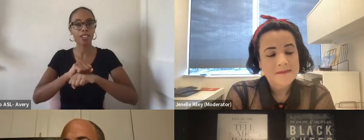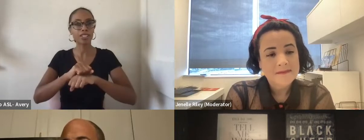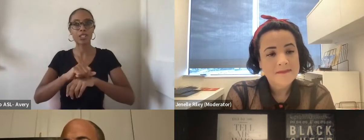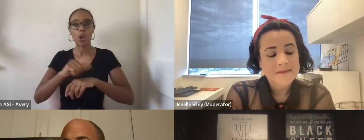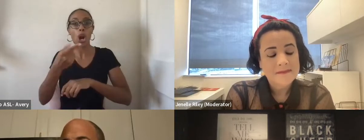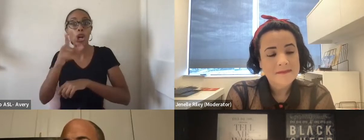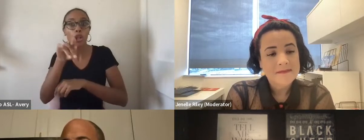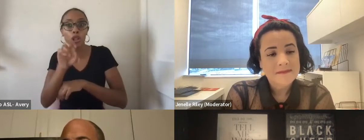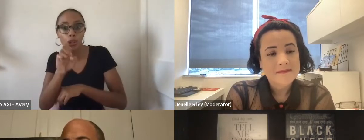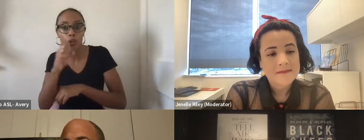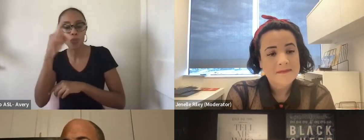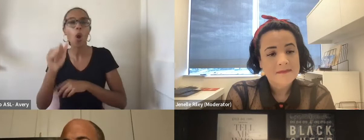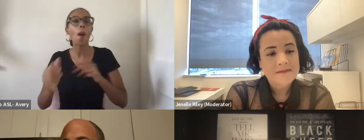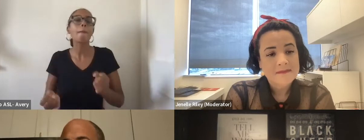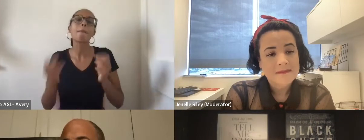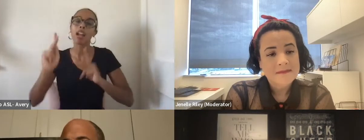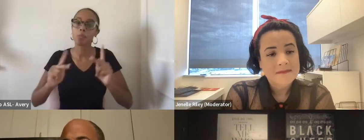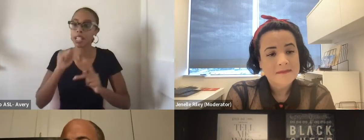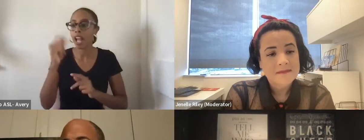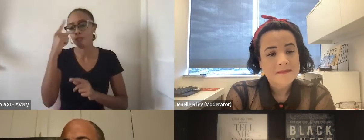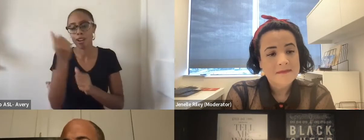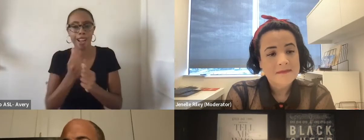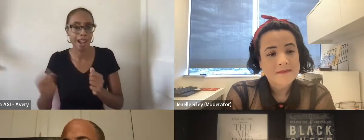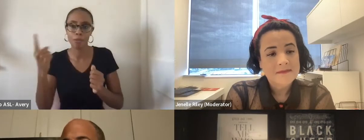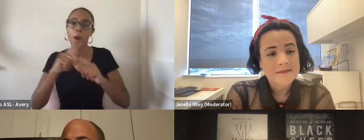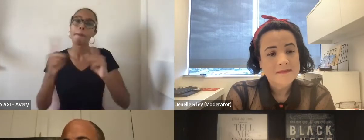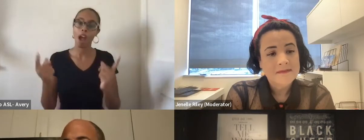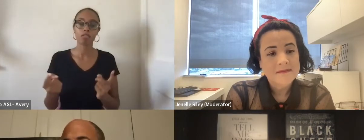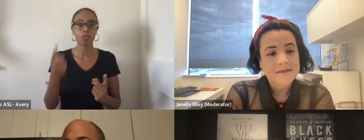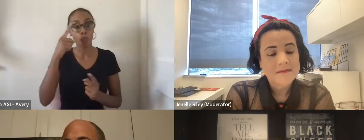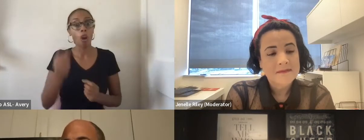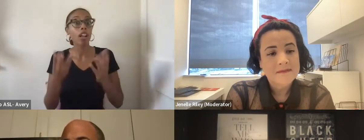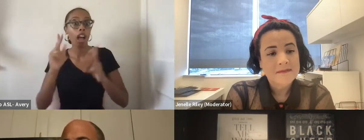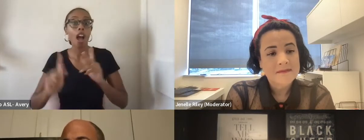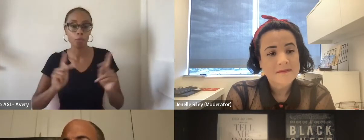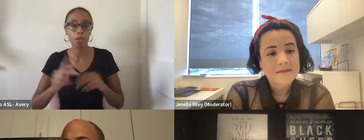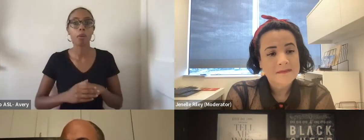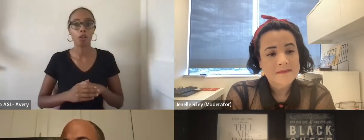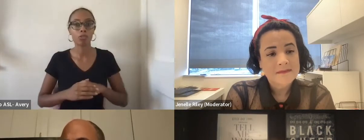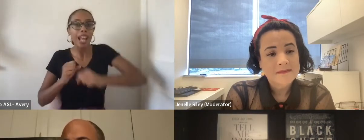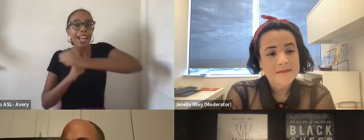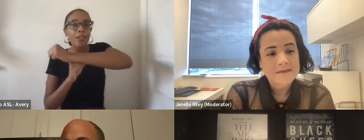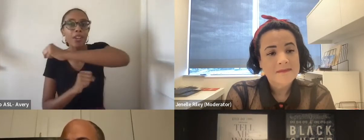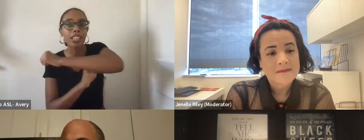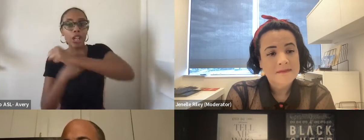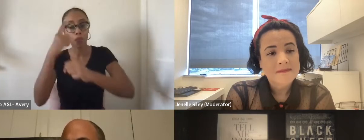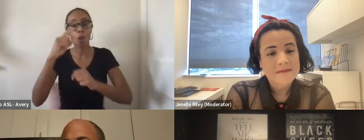people. And sort of a foundation for national identity in some ways. So, yeah, that --